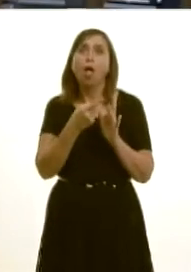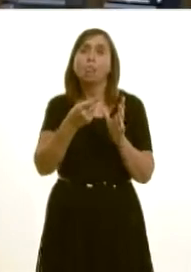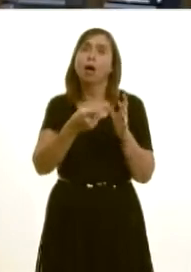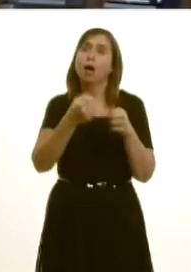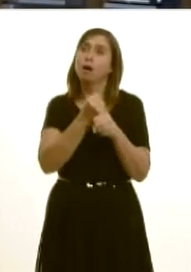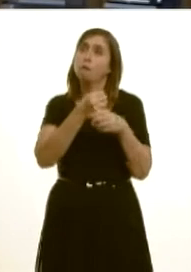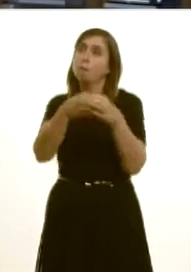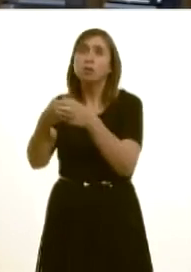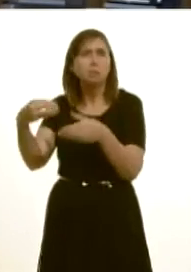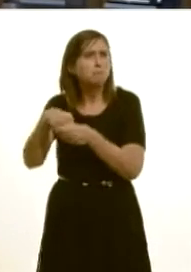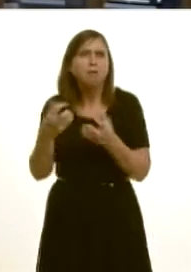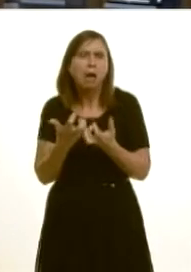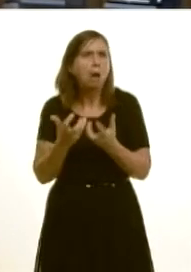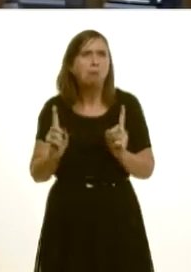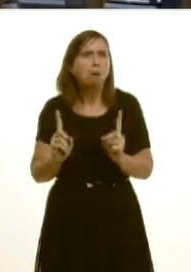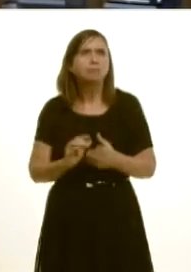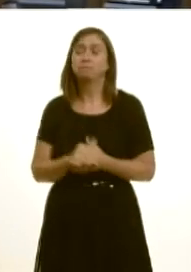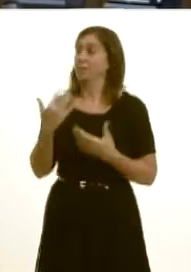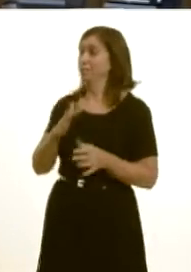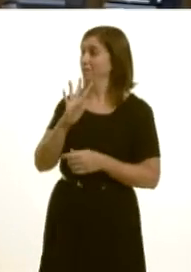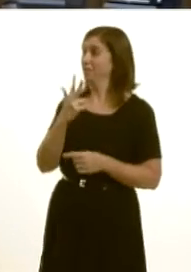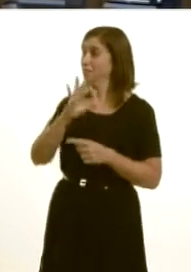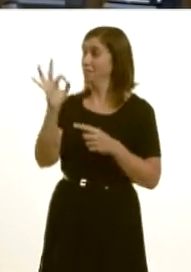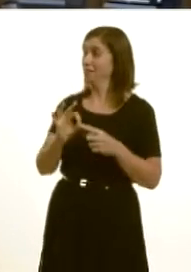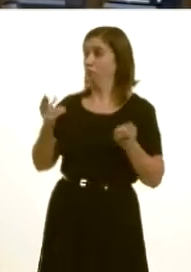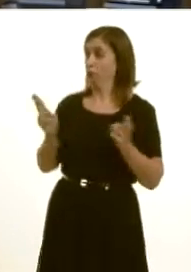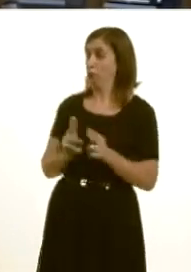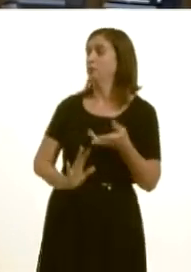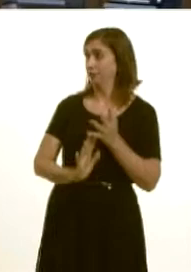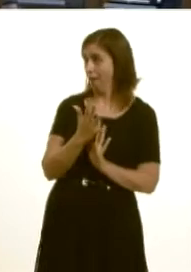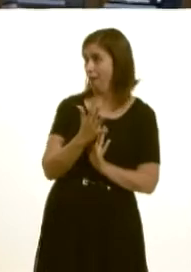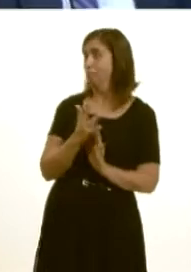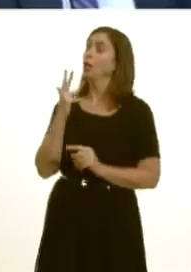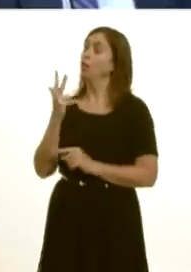Carwyn Jones: We have seen a 53% reduction in the incidence of fire and a 35% reduction